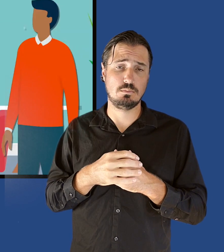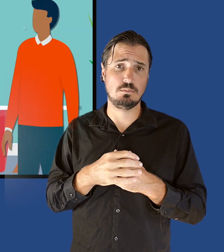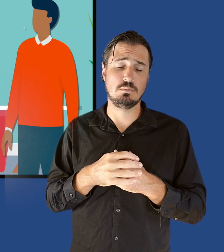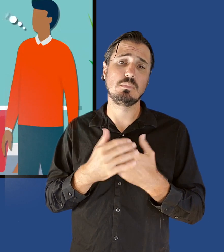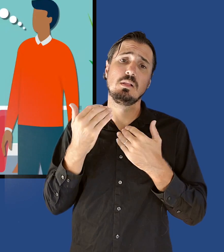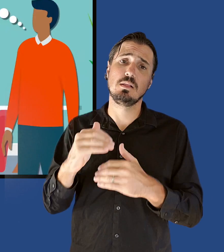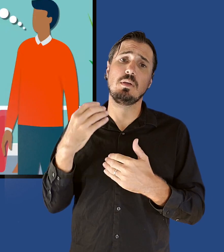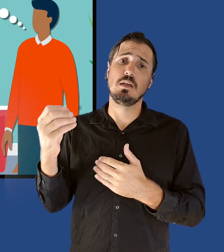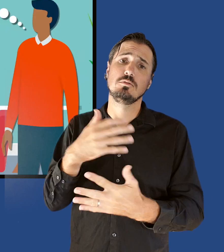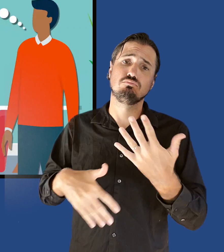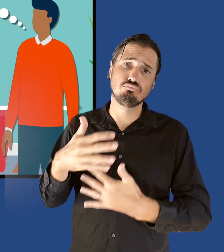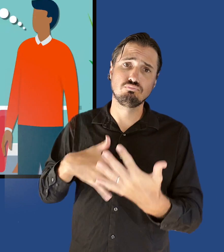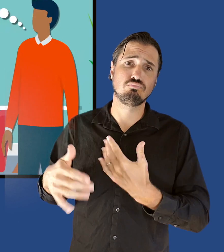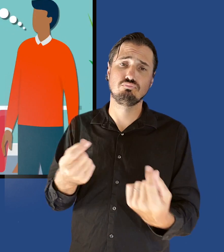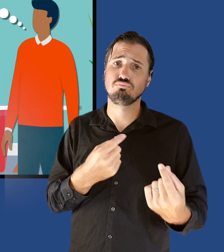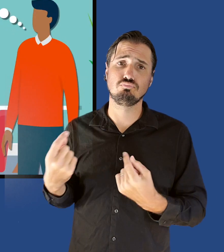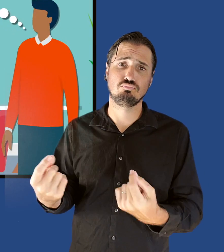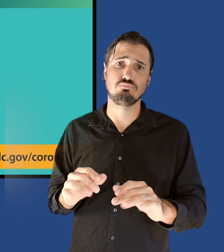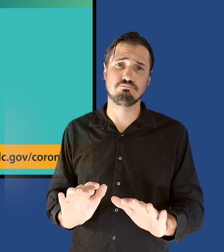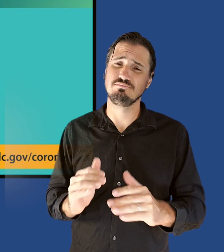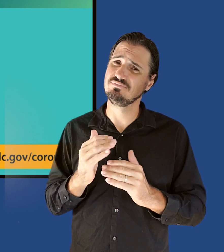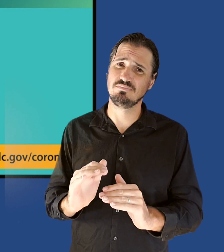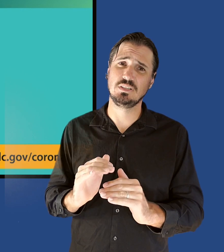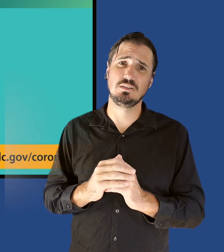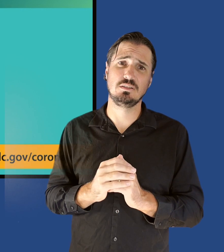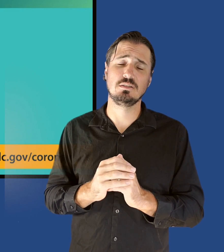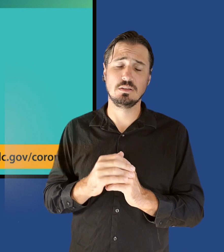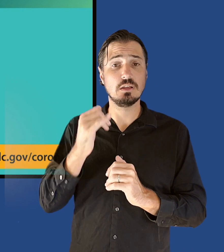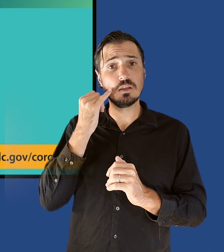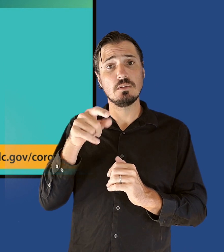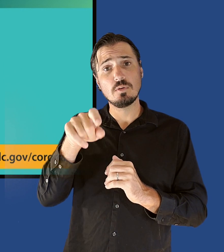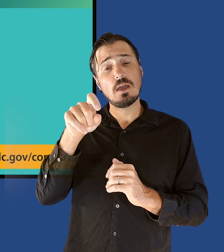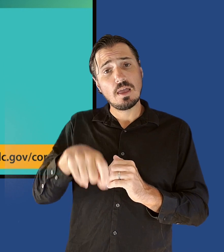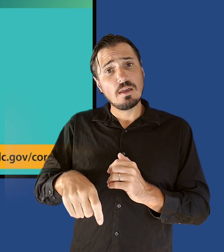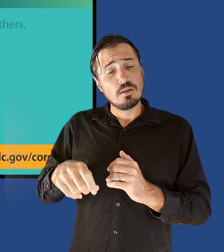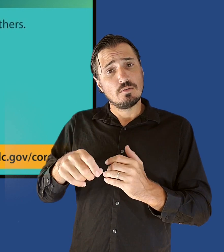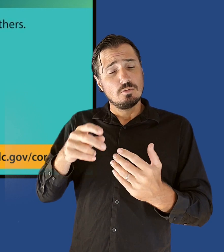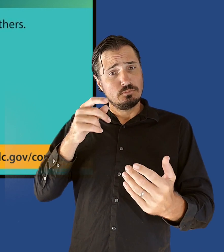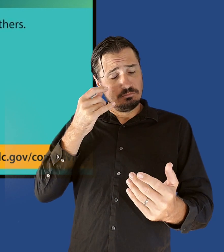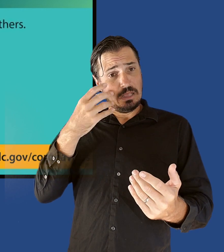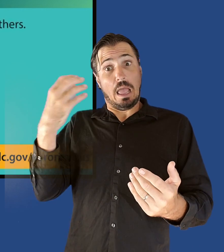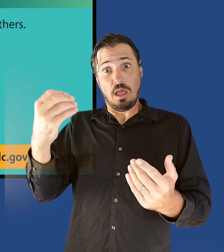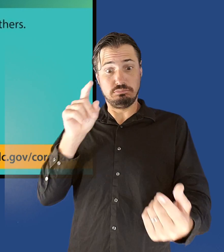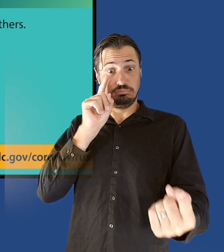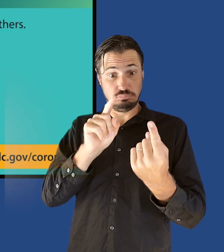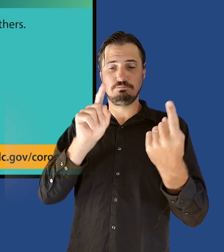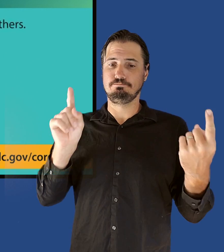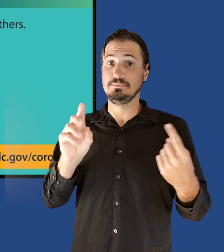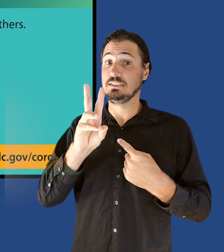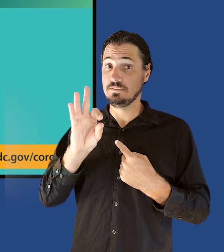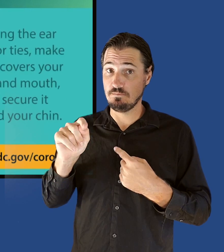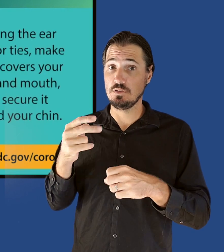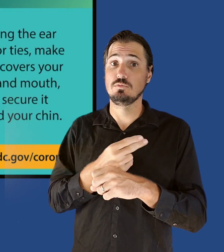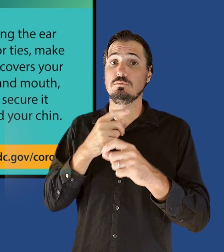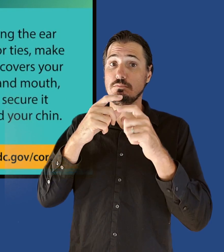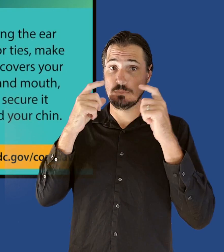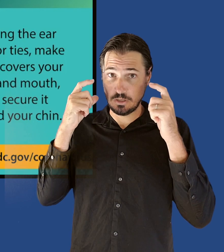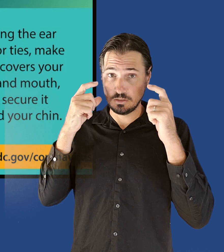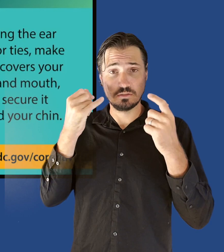Refrain from social gatherings or public outings. If you must interact with people outside of your home, maintain a distance of 6 feet of separation, and wear a mask